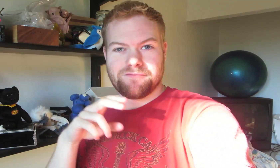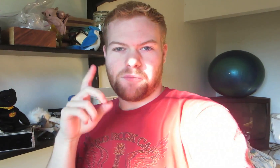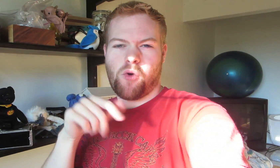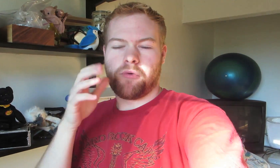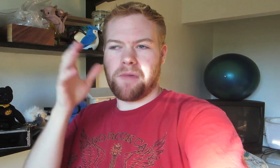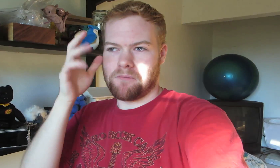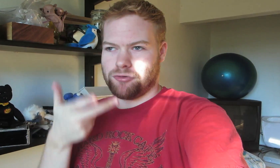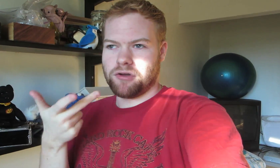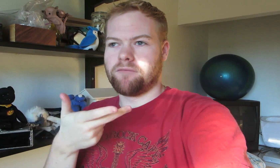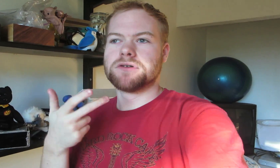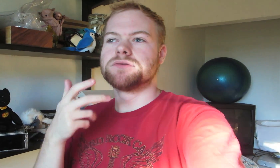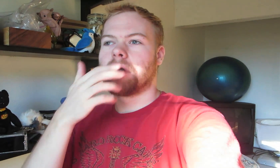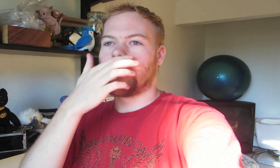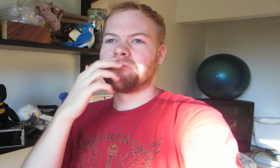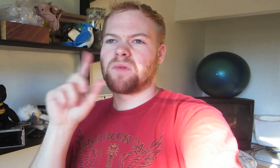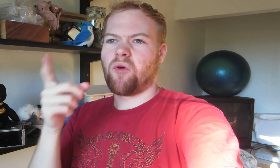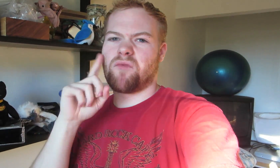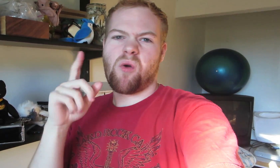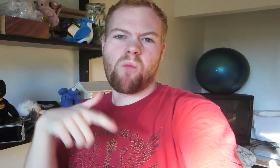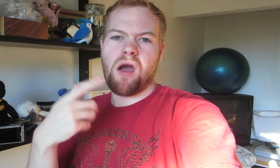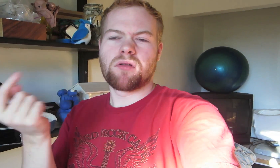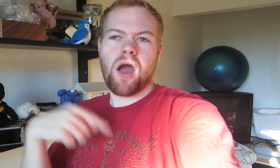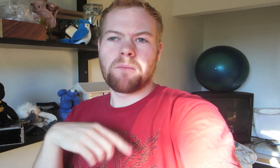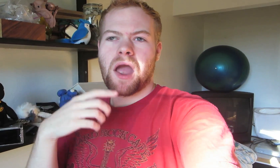I'm going with my parents, just the three of us. Head up there for a while, then back here.